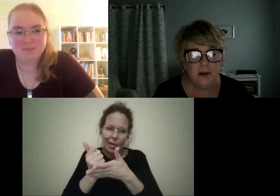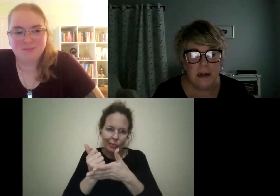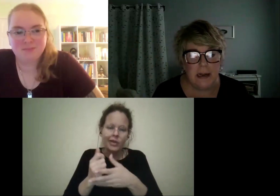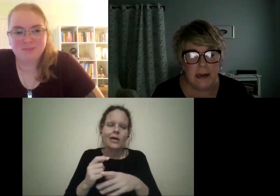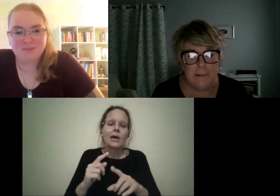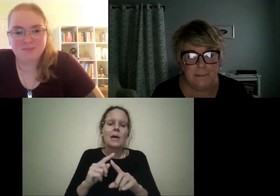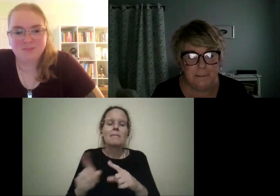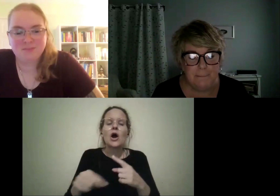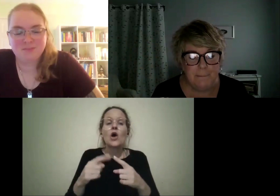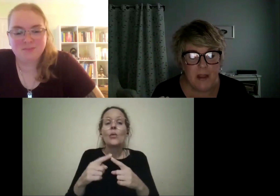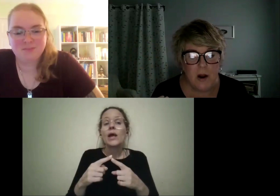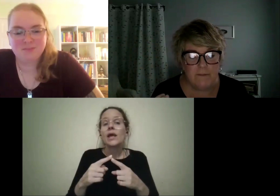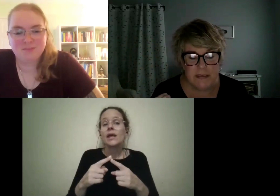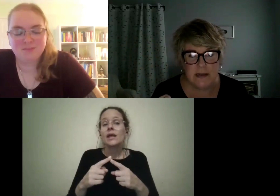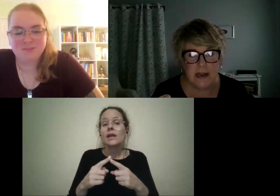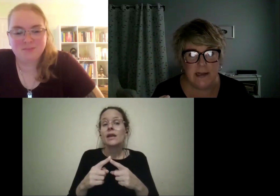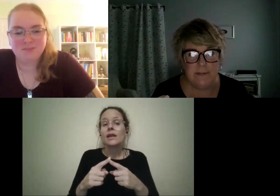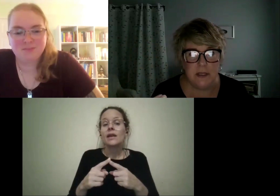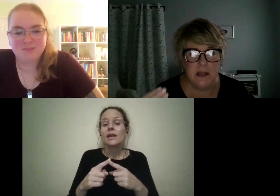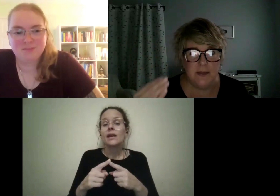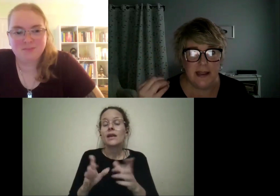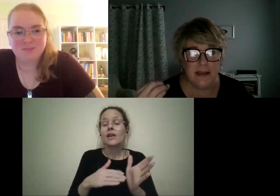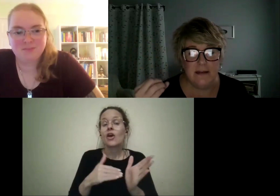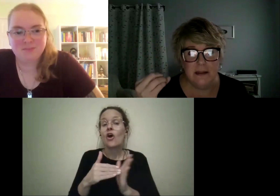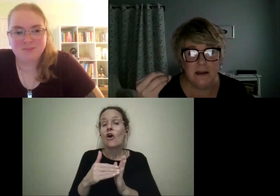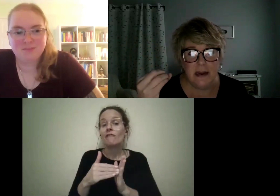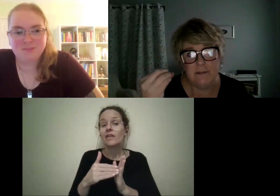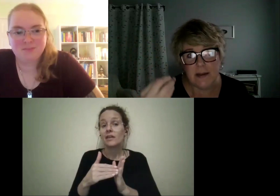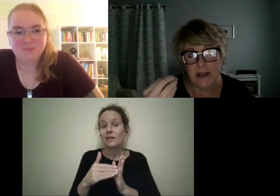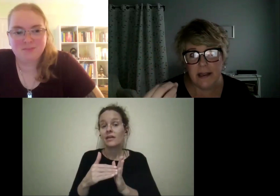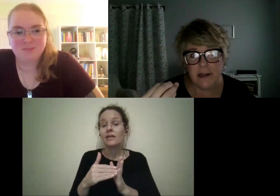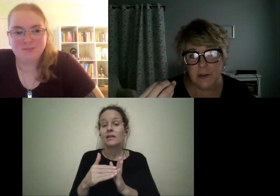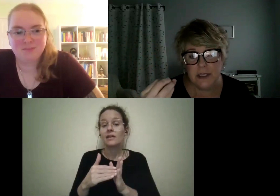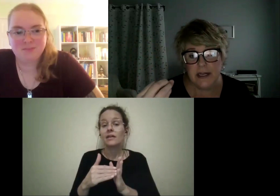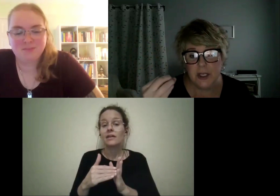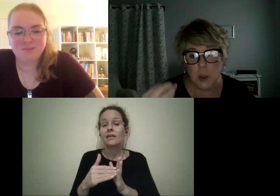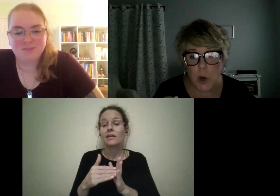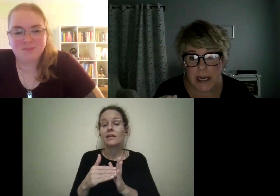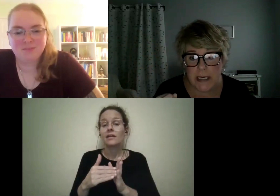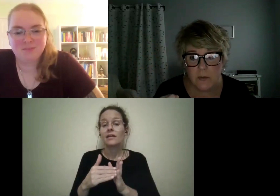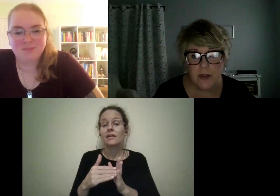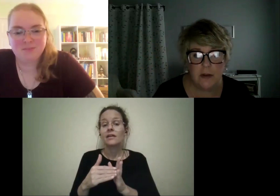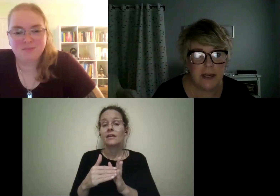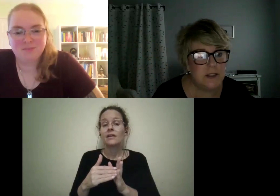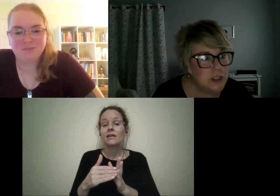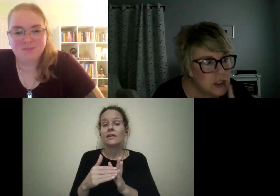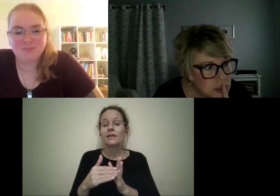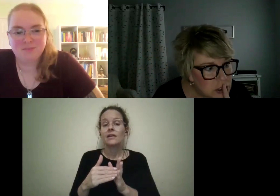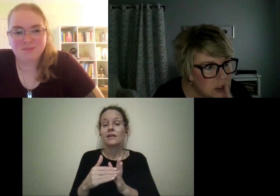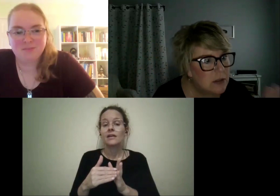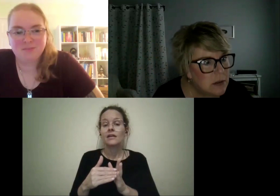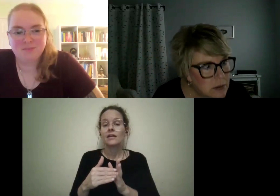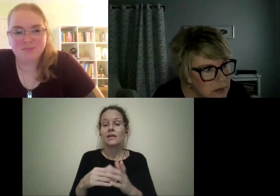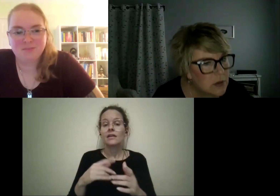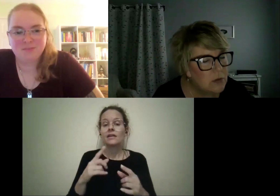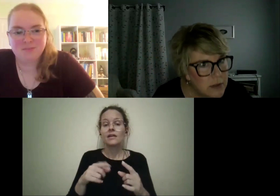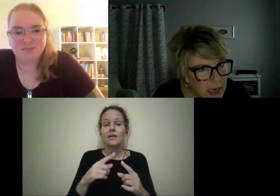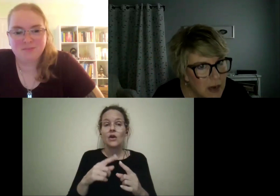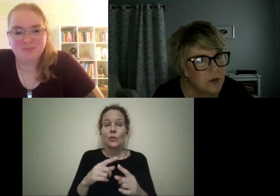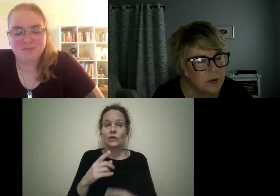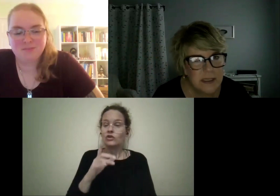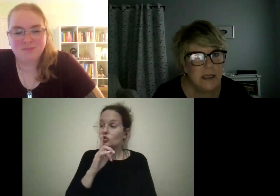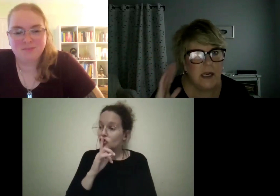they're - oftentimes I find that kiddos get annoyed when they're like "shh, tone it down, tone